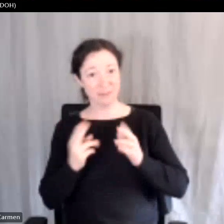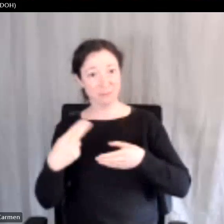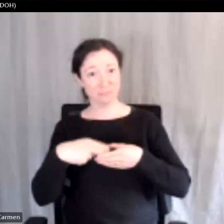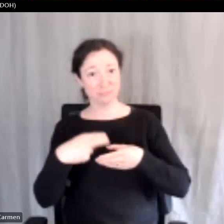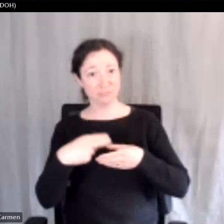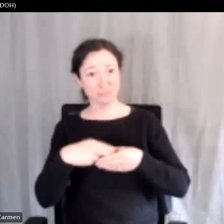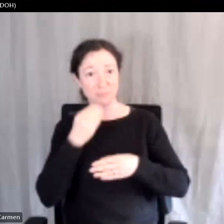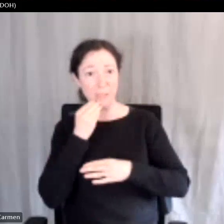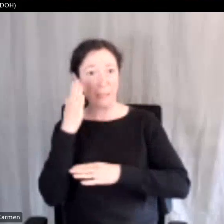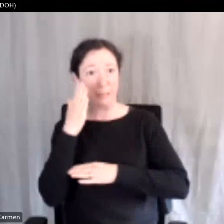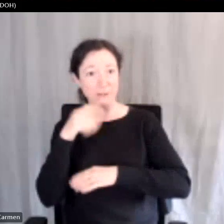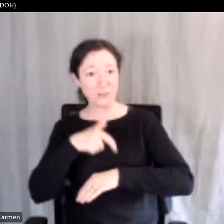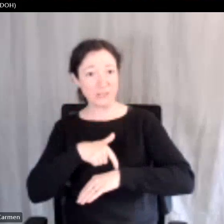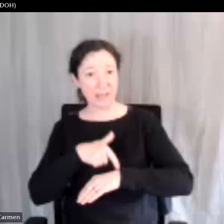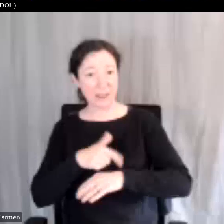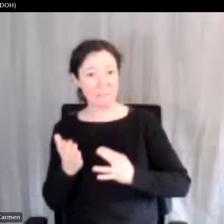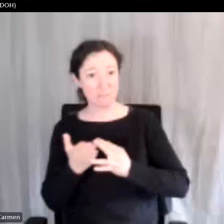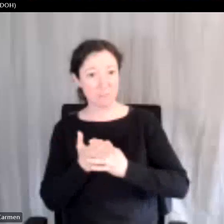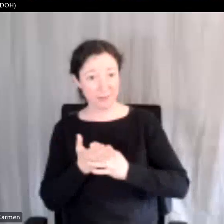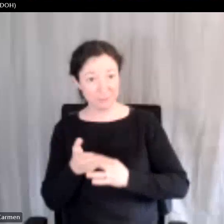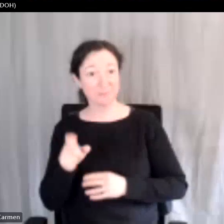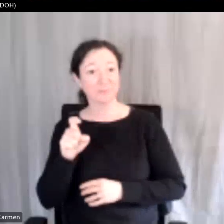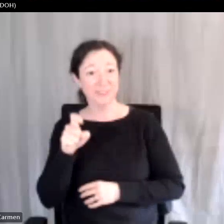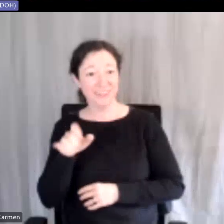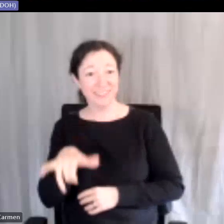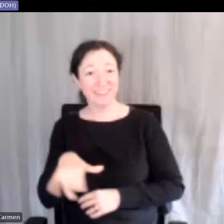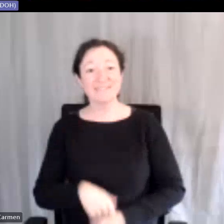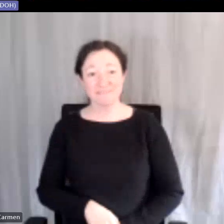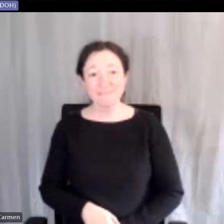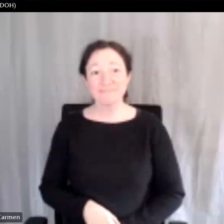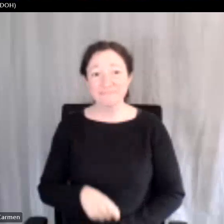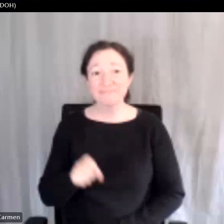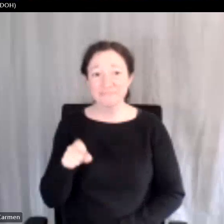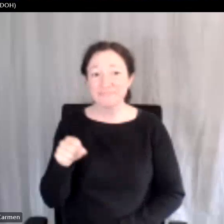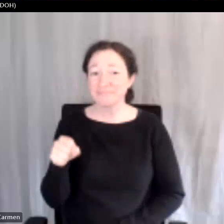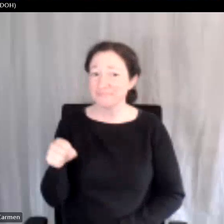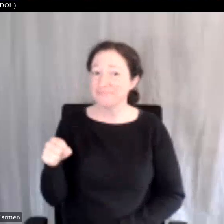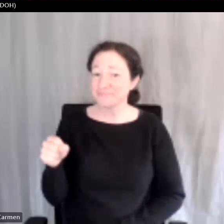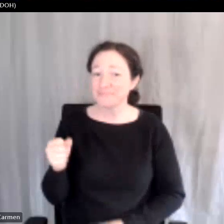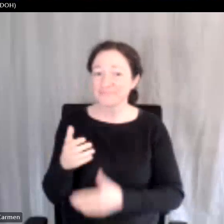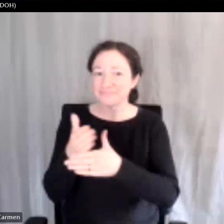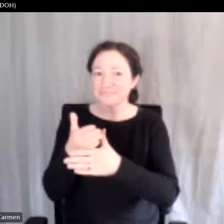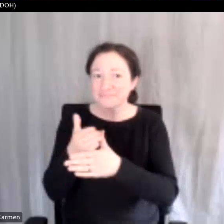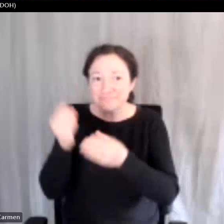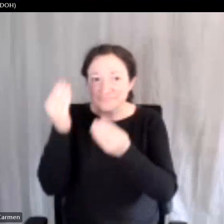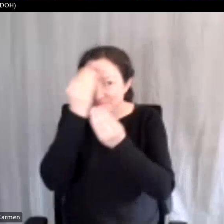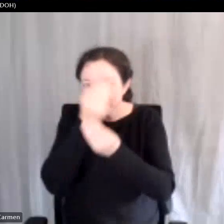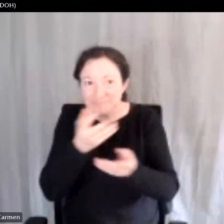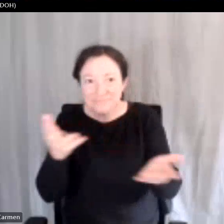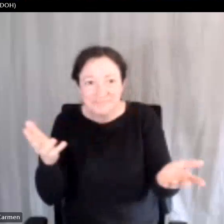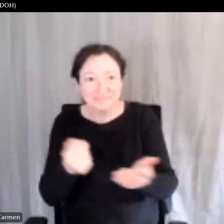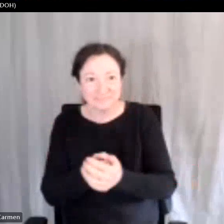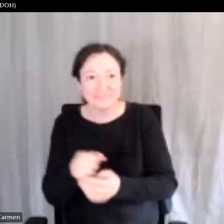It's good. It's, it's, it's what we need, you know. We need to Yeah. Be sharing all this stuff together, so you're good.